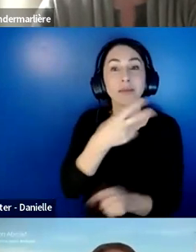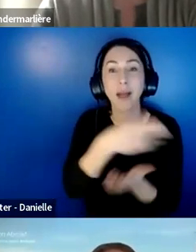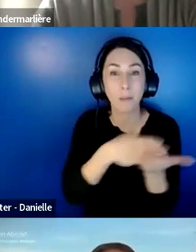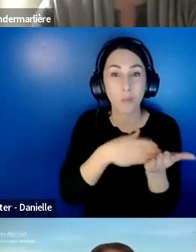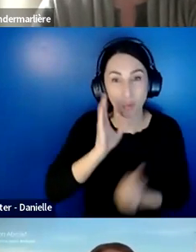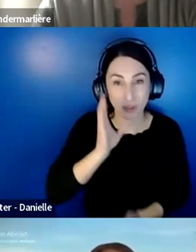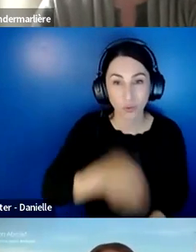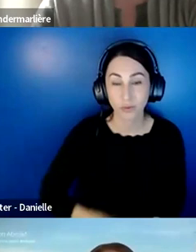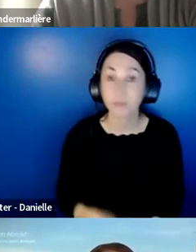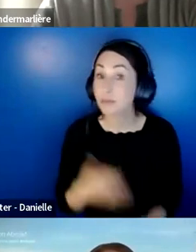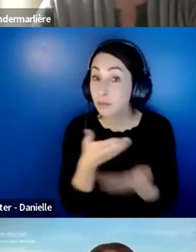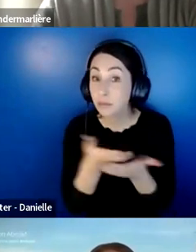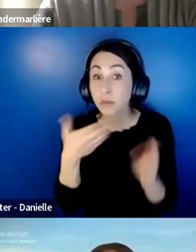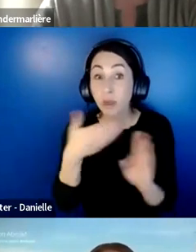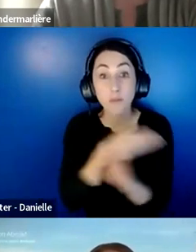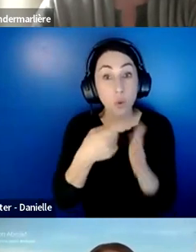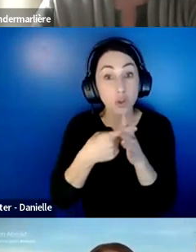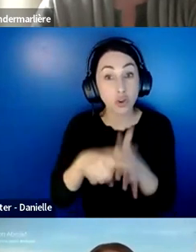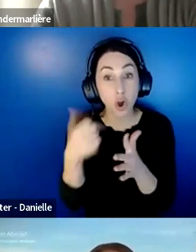Ayelen: Any questions before we get started?